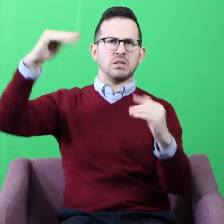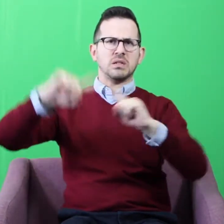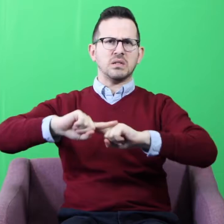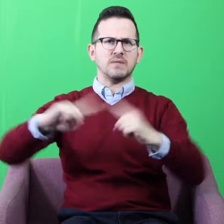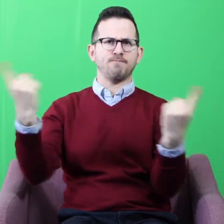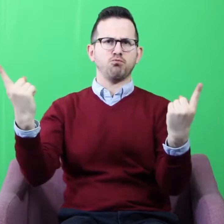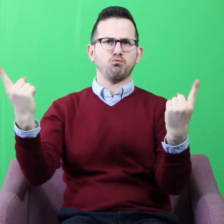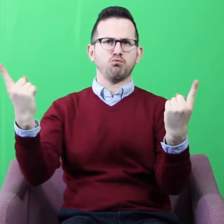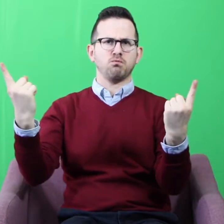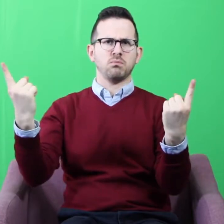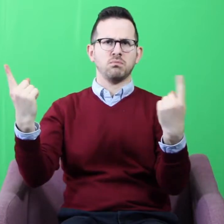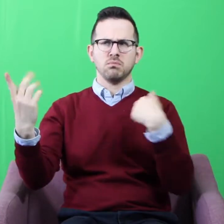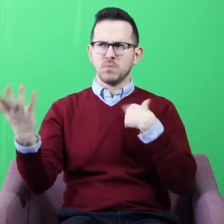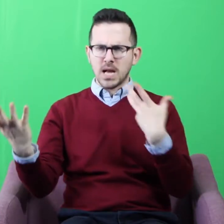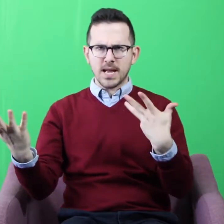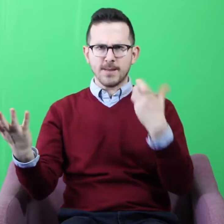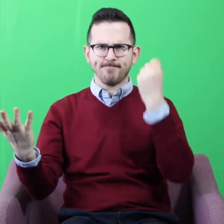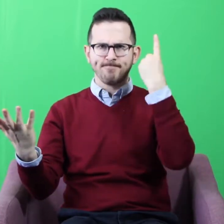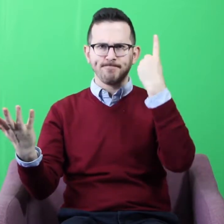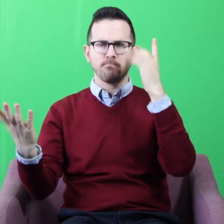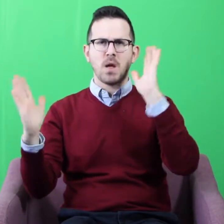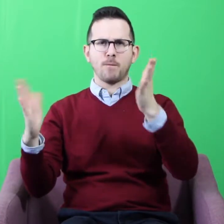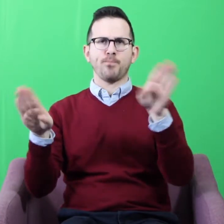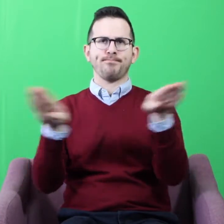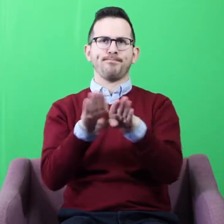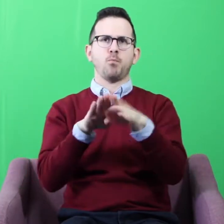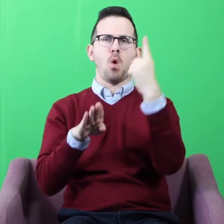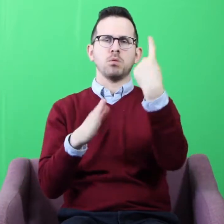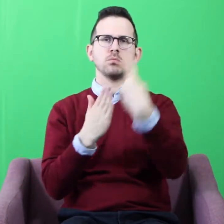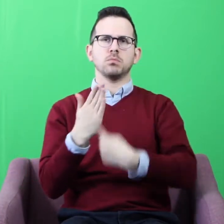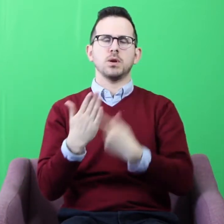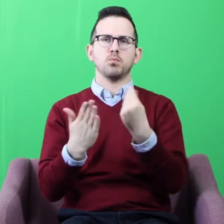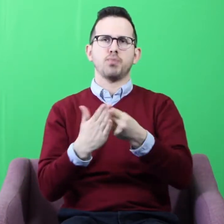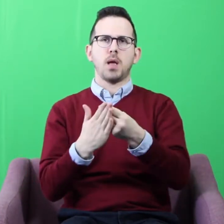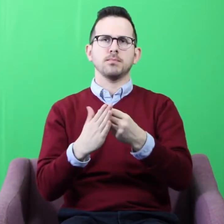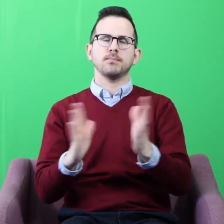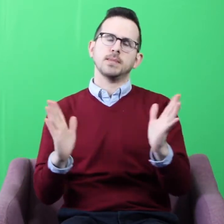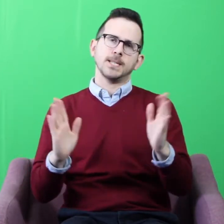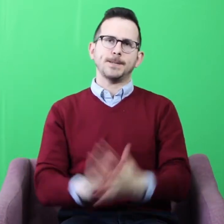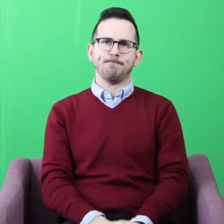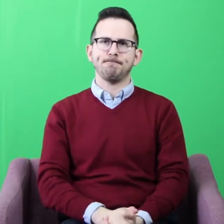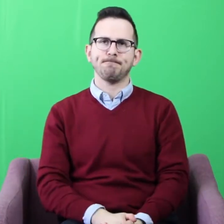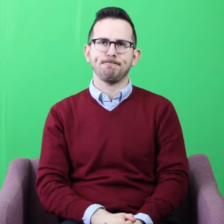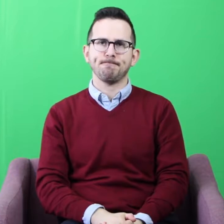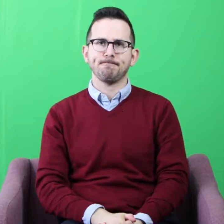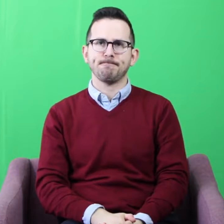resulting in us having to reduce our fees to match the lower client. So we had to have one pricing policy from then on.